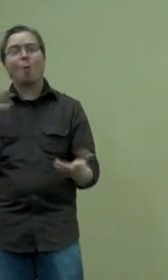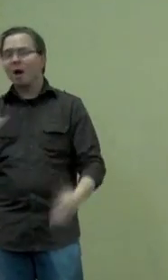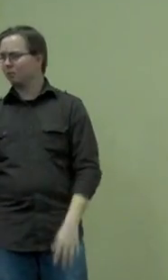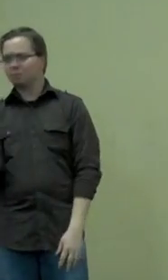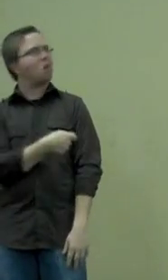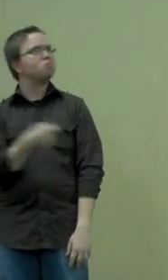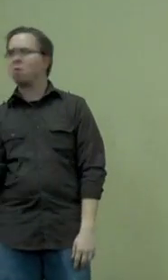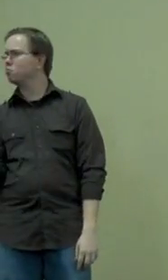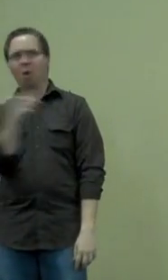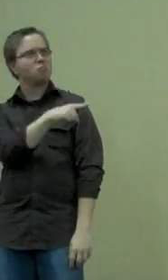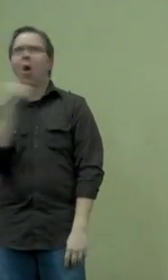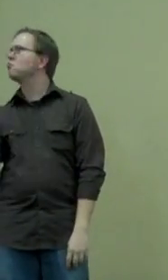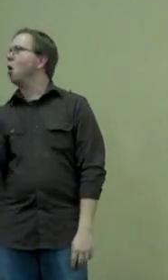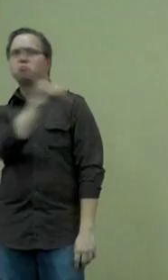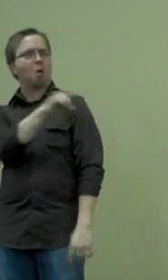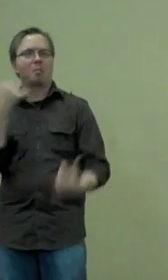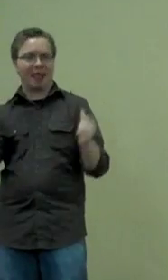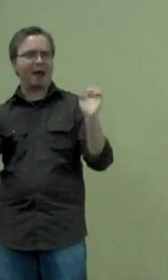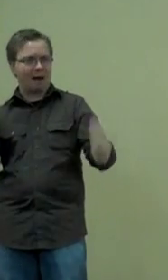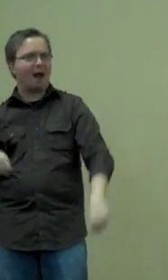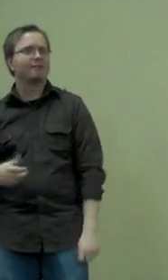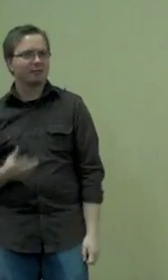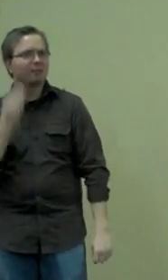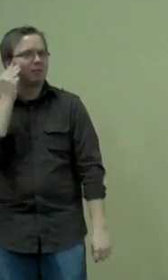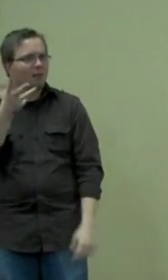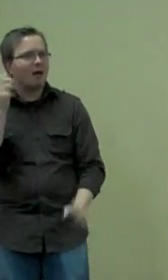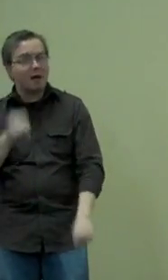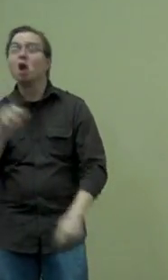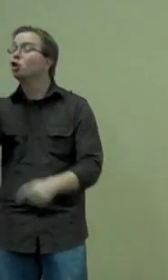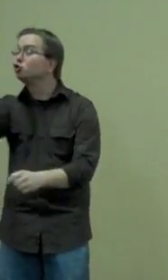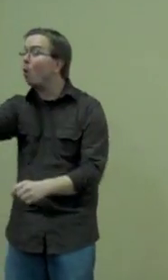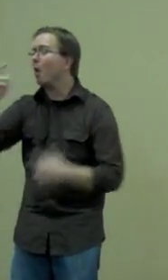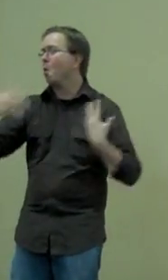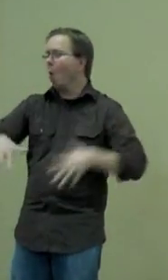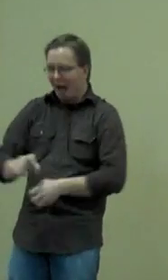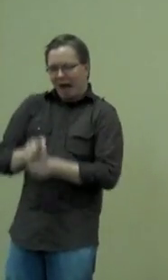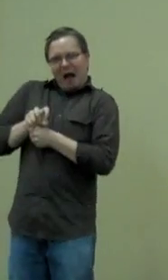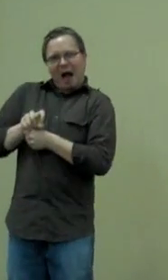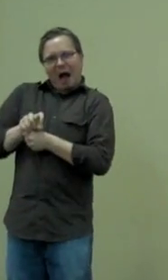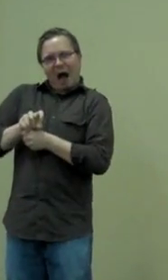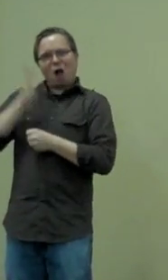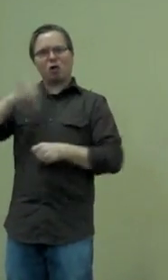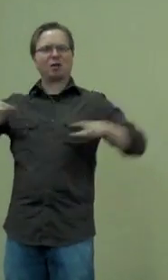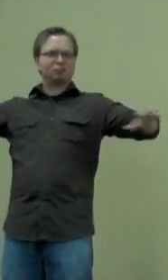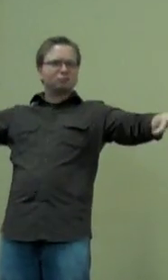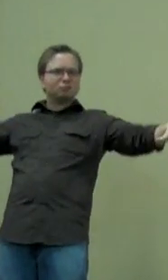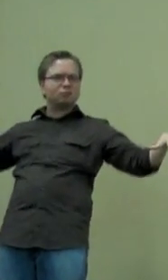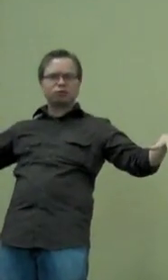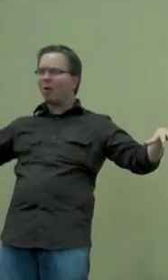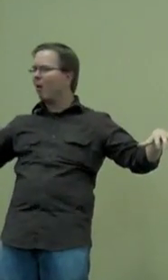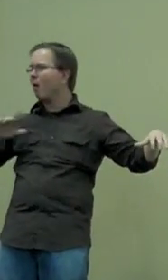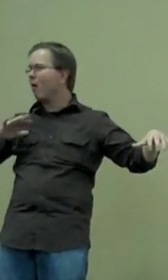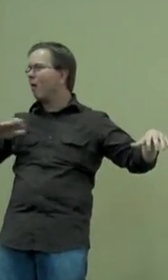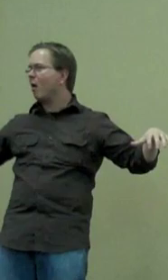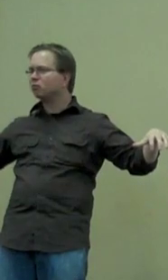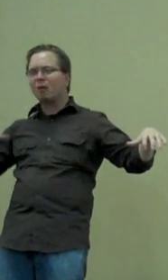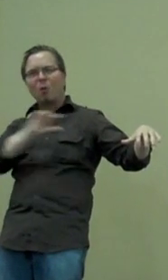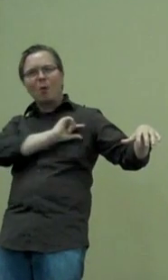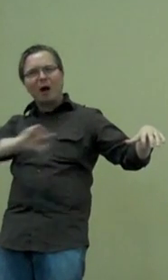in some of those handicap stalls. I'm serious. And the toilets are really high so it's like a throne. You're sitting there.